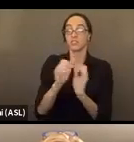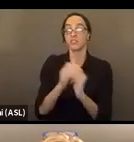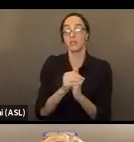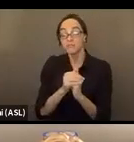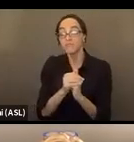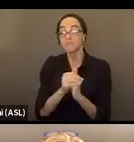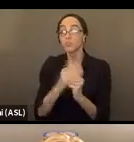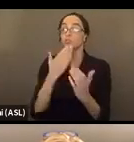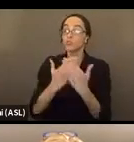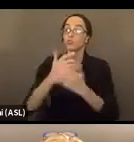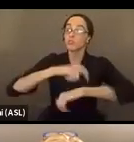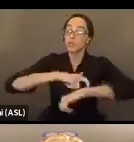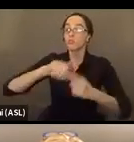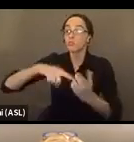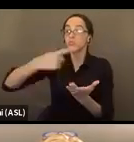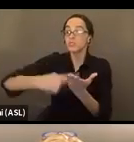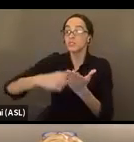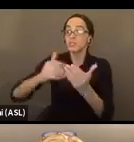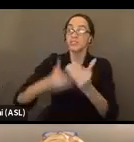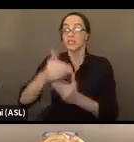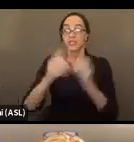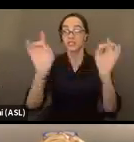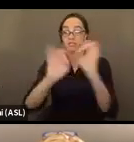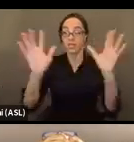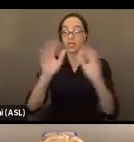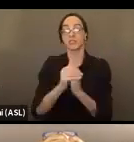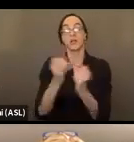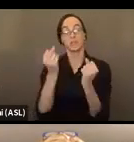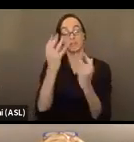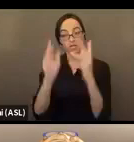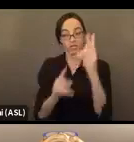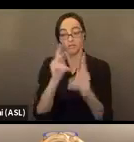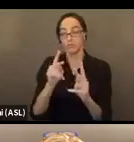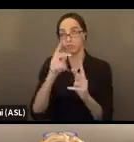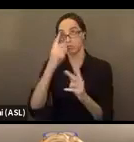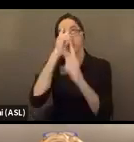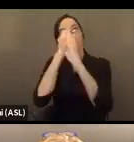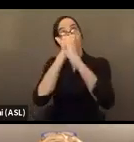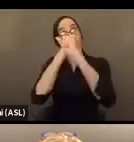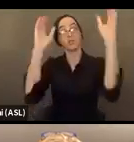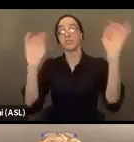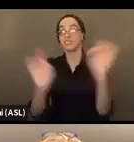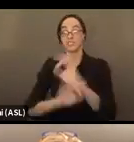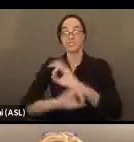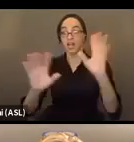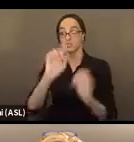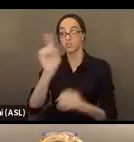fires but but you're right supervisor zane it's it's it's floods it's earthquakes the multiple